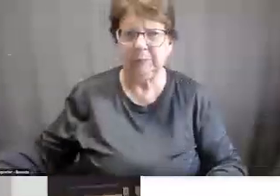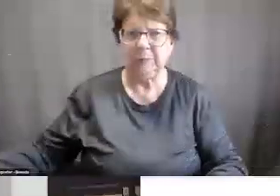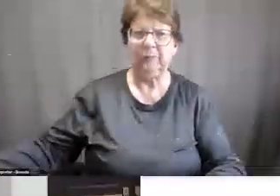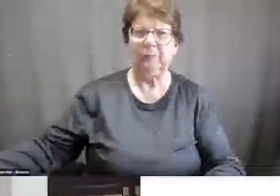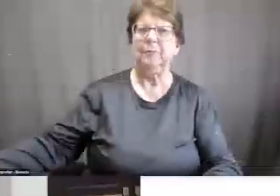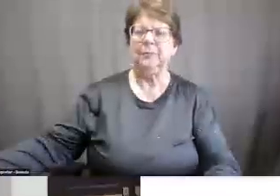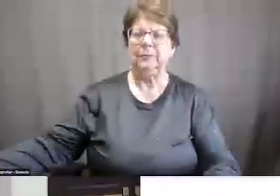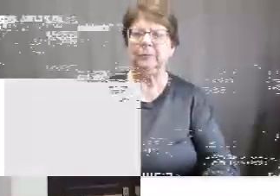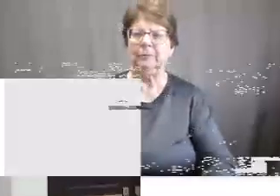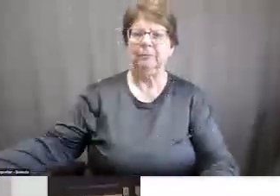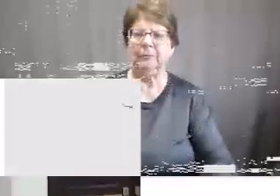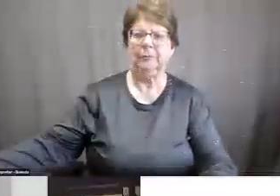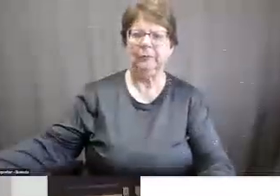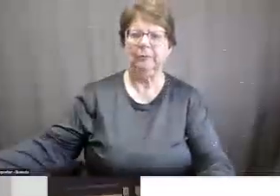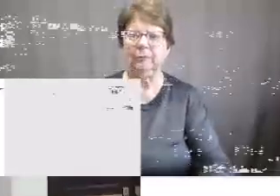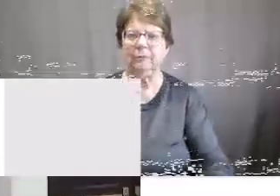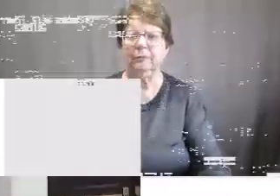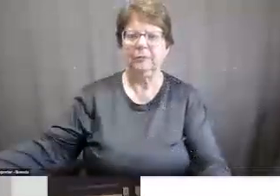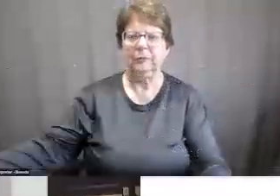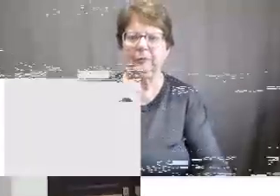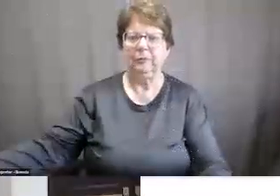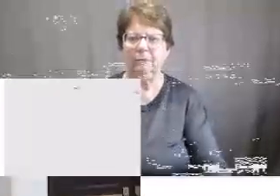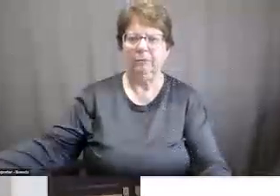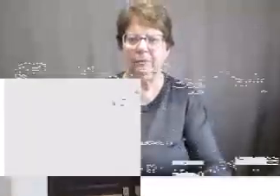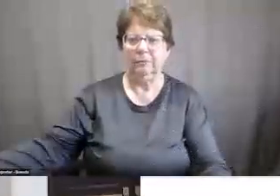Boardroom: monthly report. If we could go to the next slide, please.